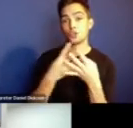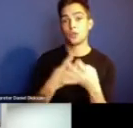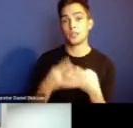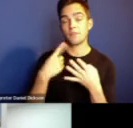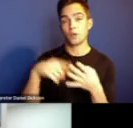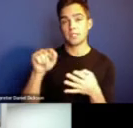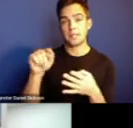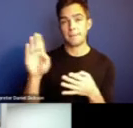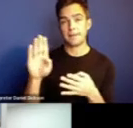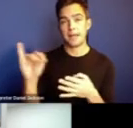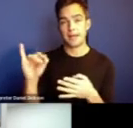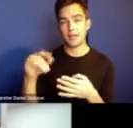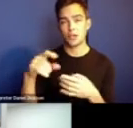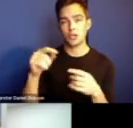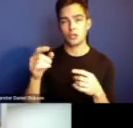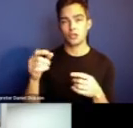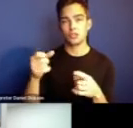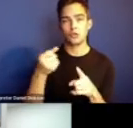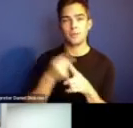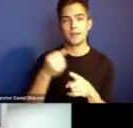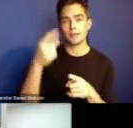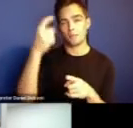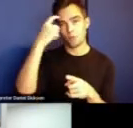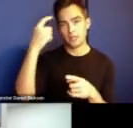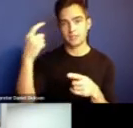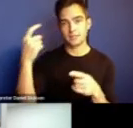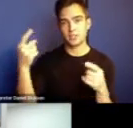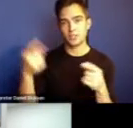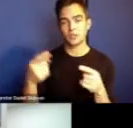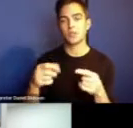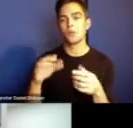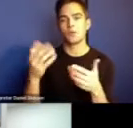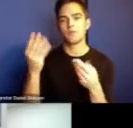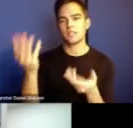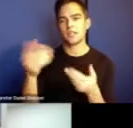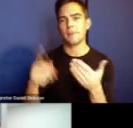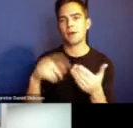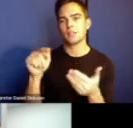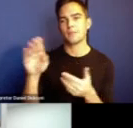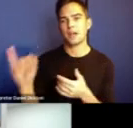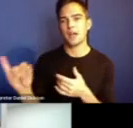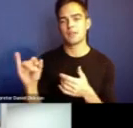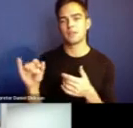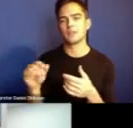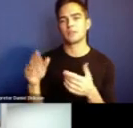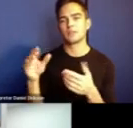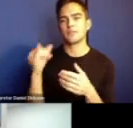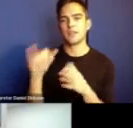injury or TBI, or if data are or if data about traumatic brain injury are identified or used.